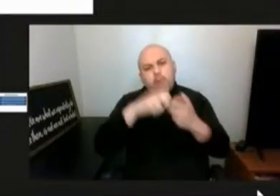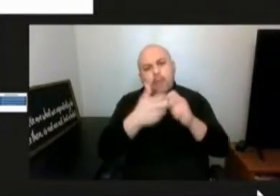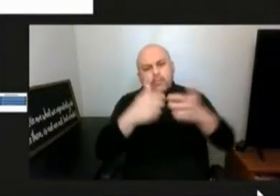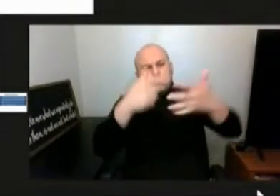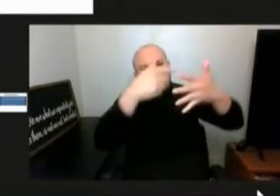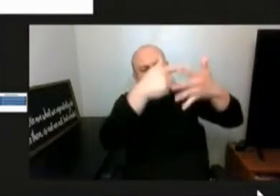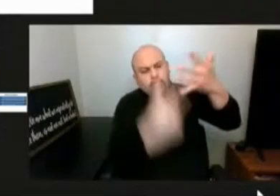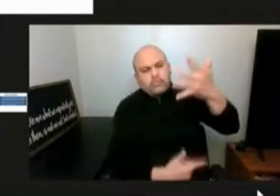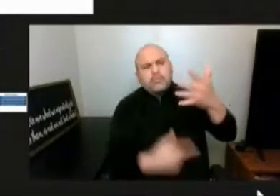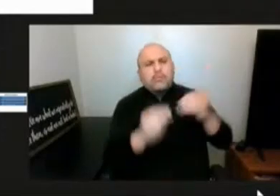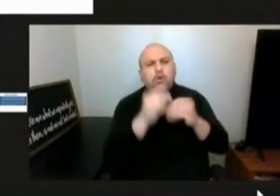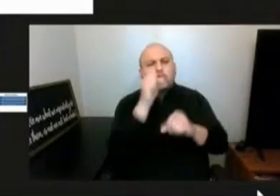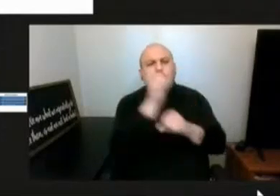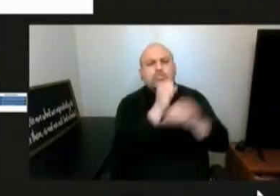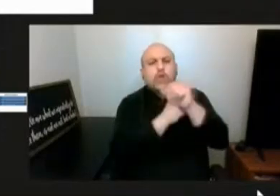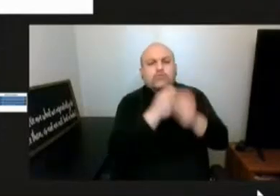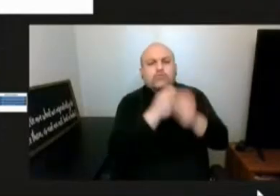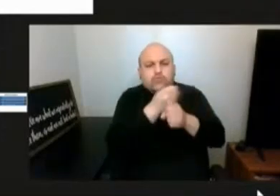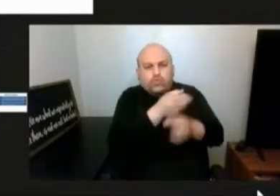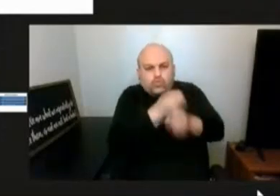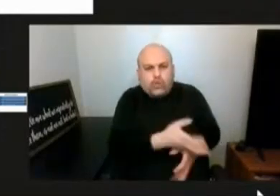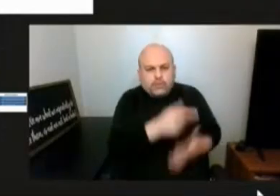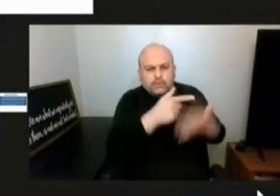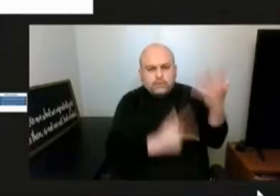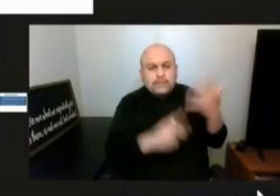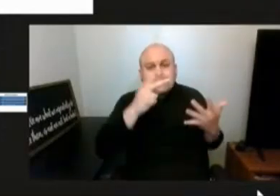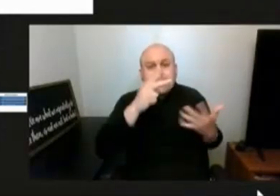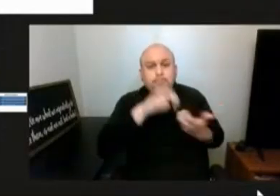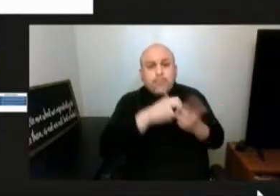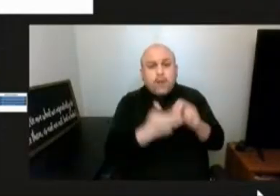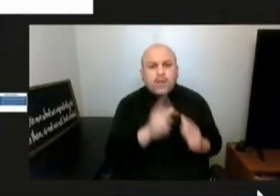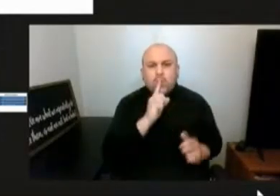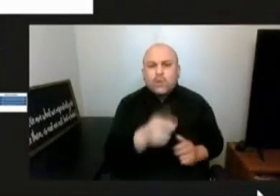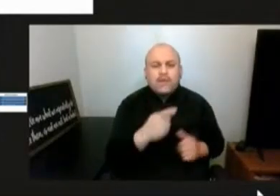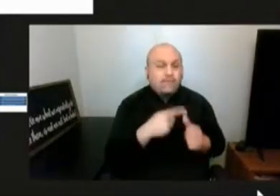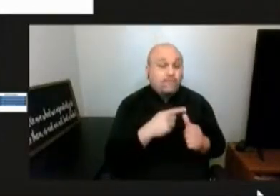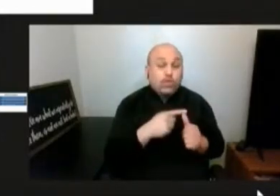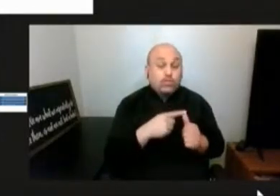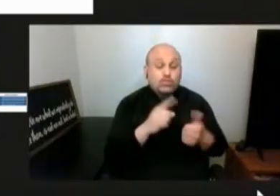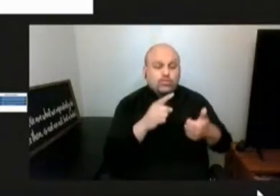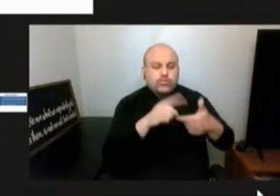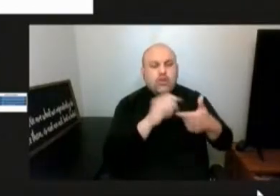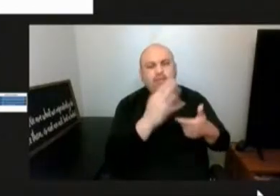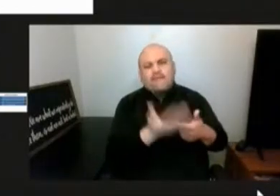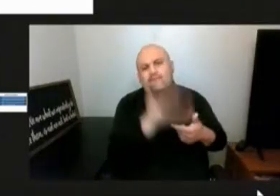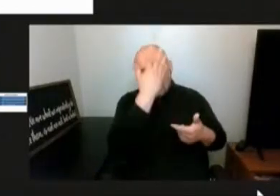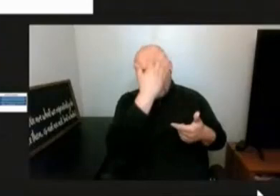The second problem which is the first of the five structural drivers speaks to economic